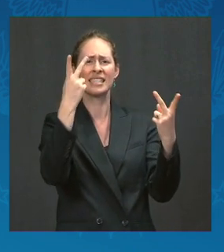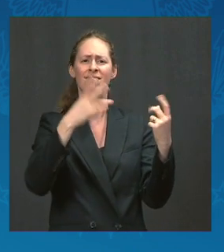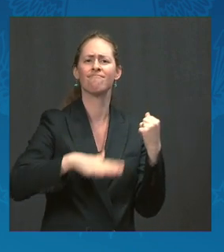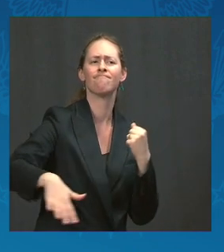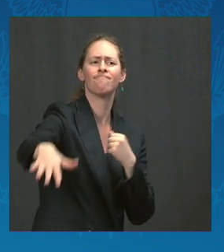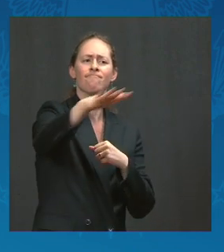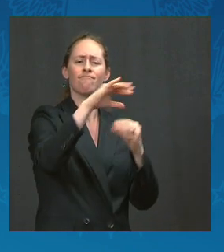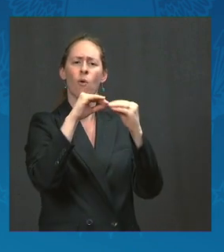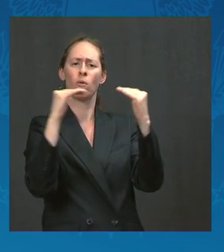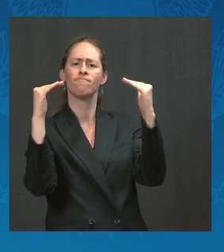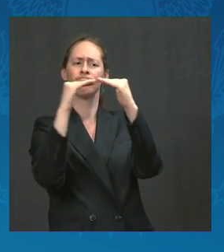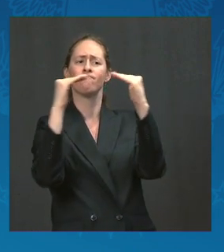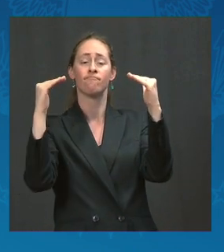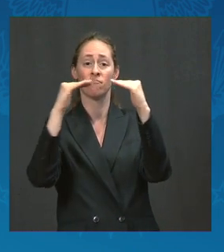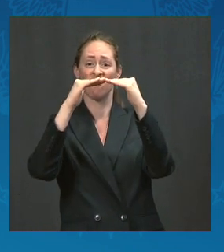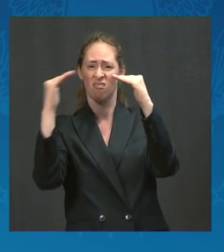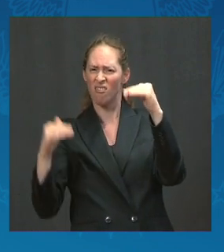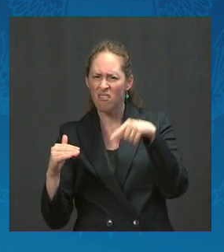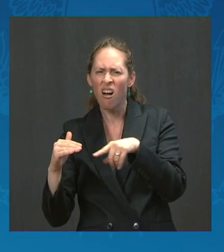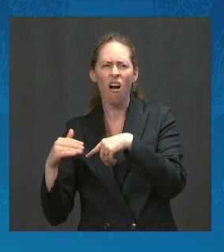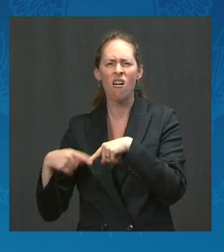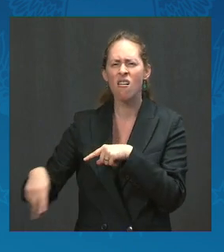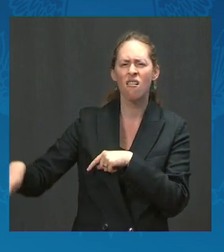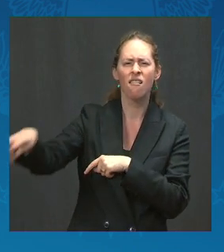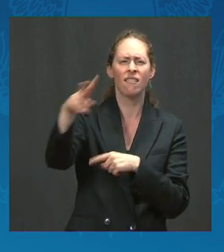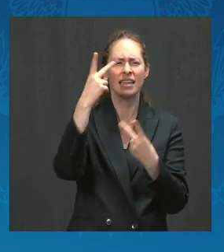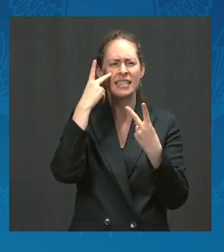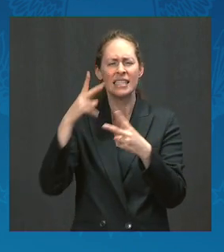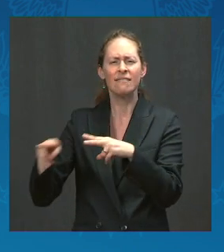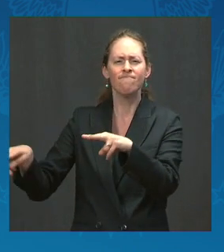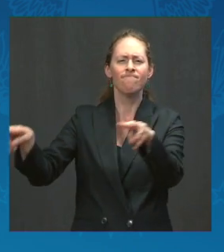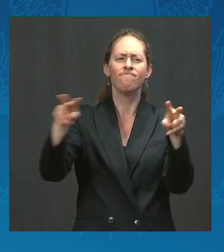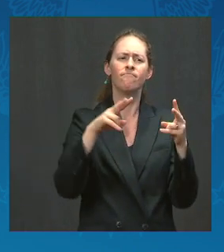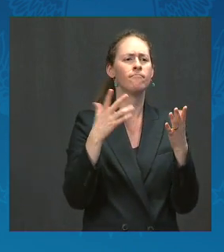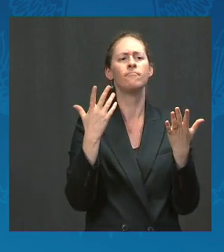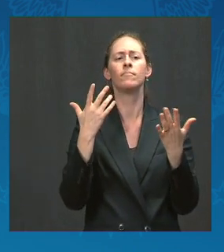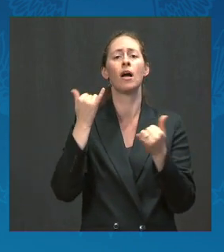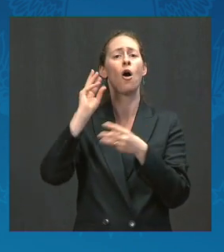and in our own world and the heroes who inspired us.